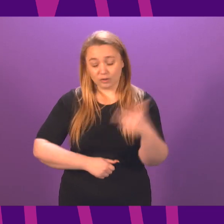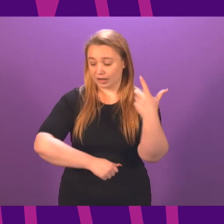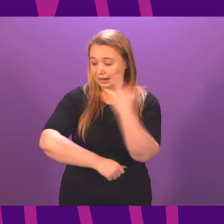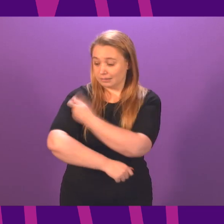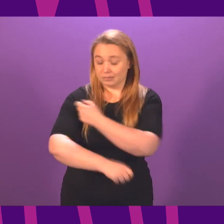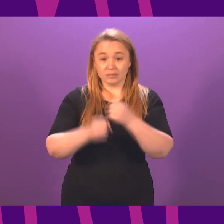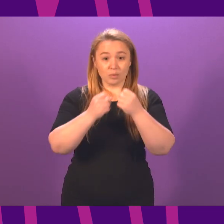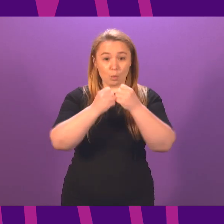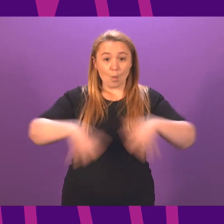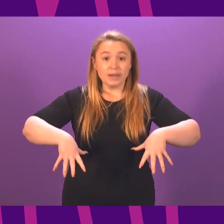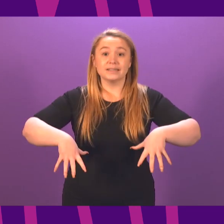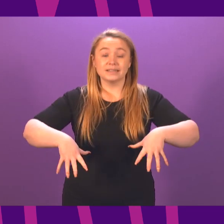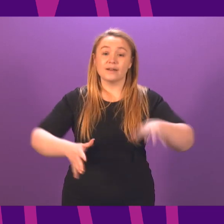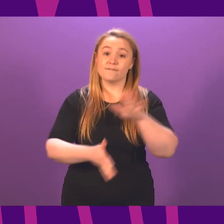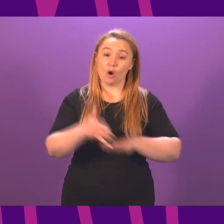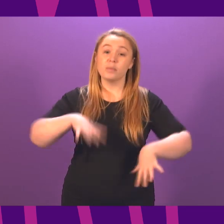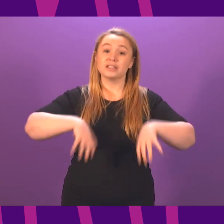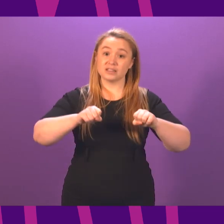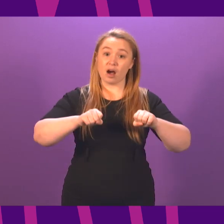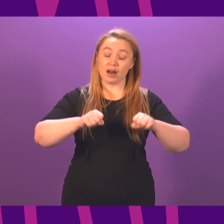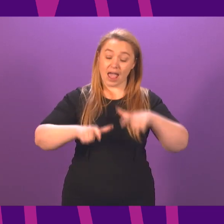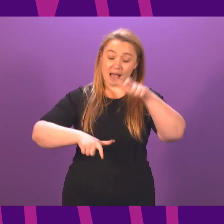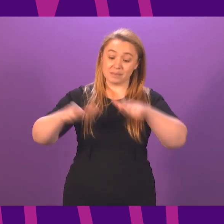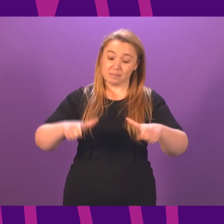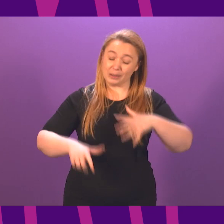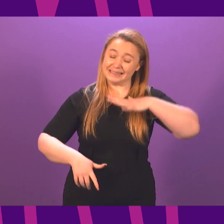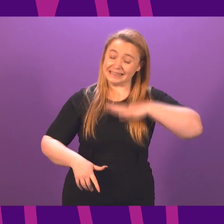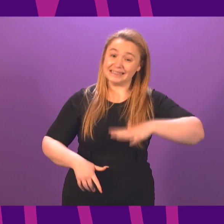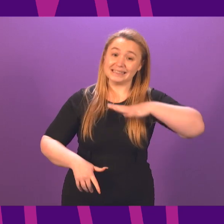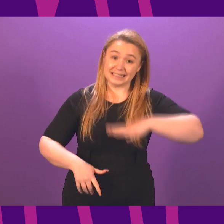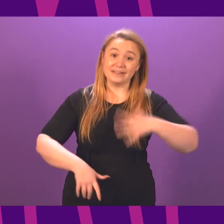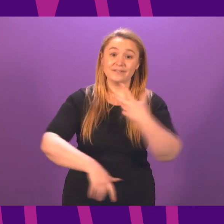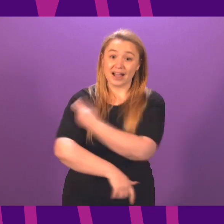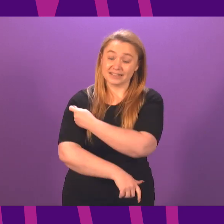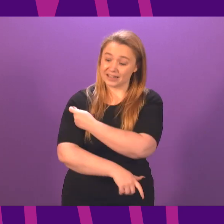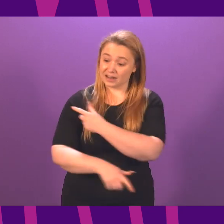roll-out began, when people desperately need this vaccine. Are we to believe that that is